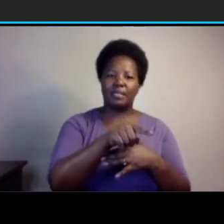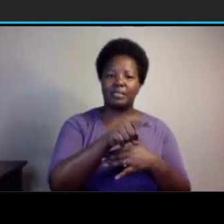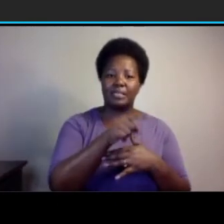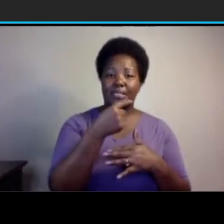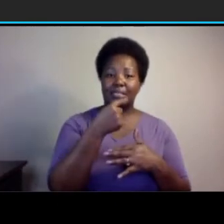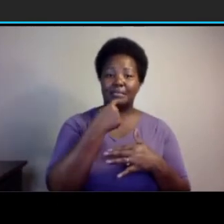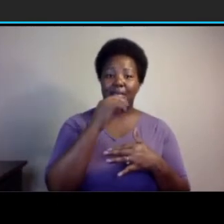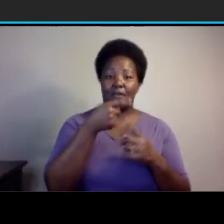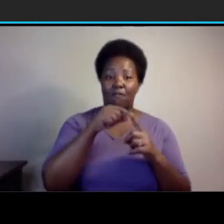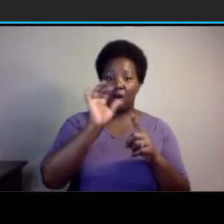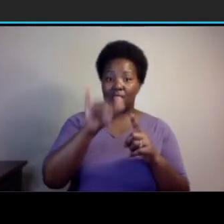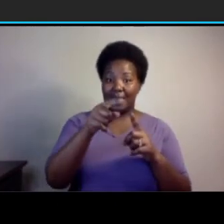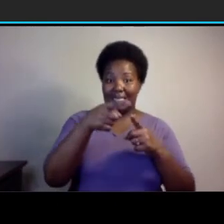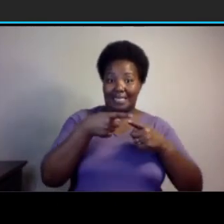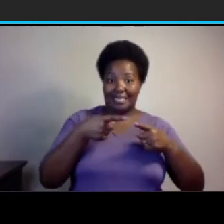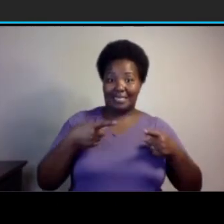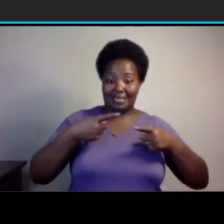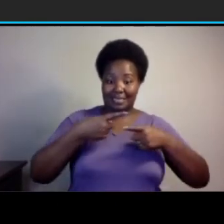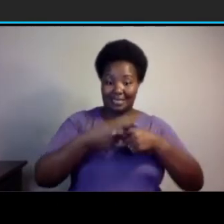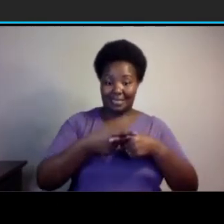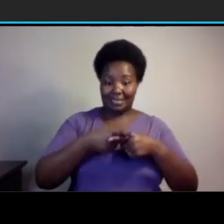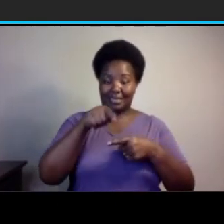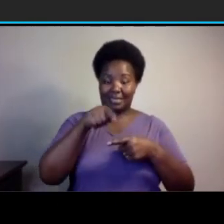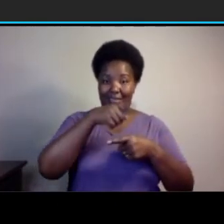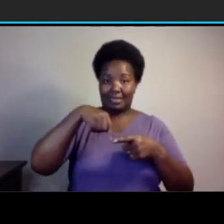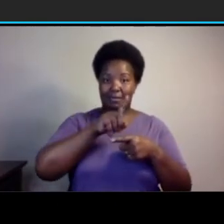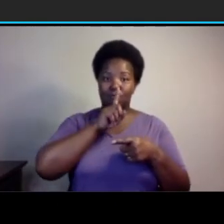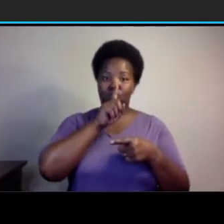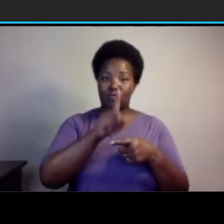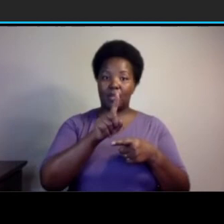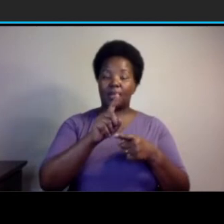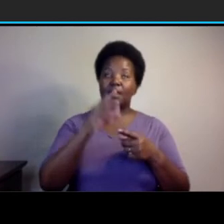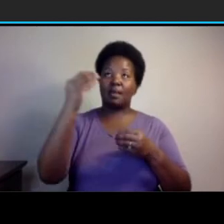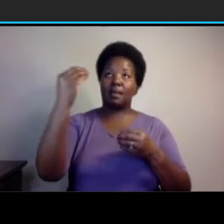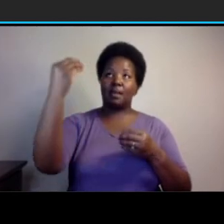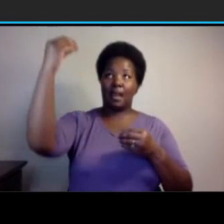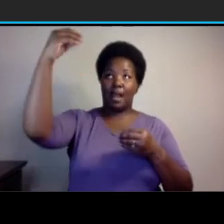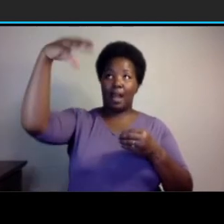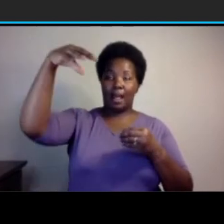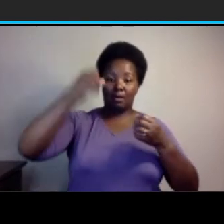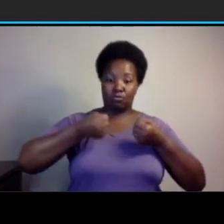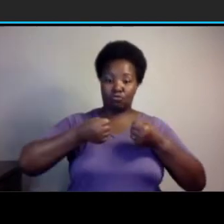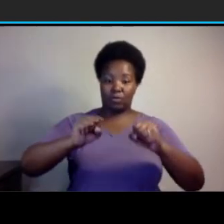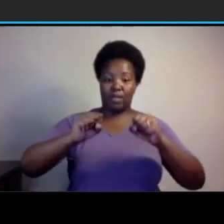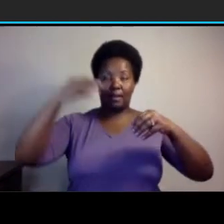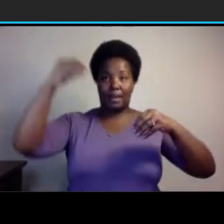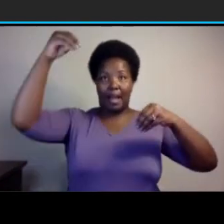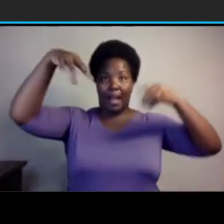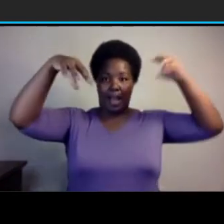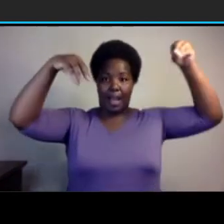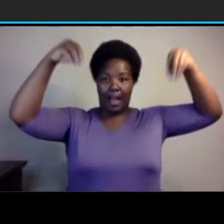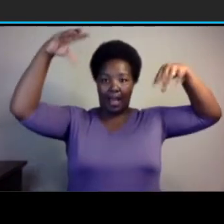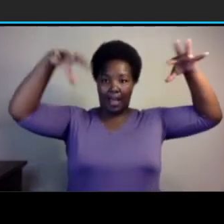and the lighting that is suggested to be installed it's going to meet that requirement